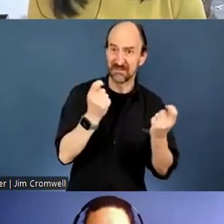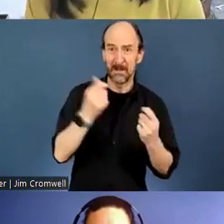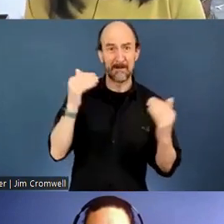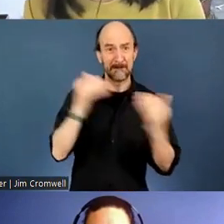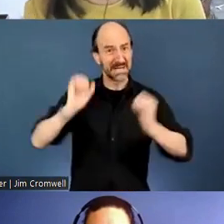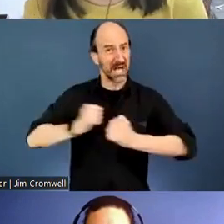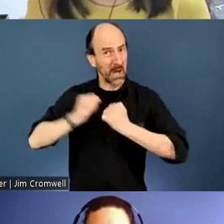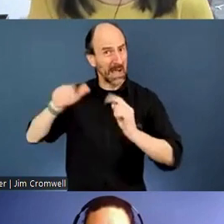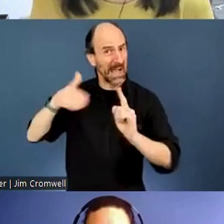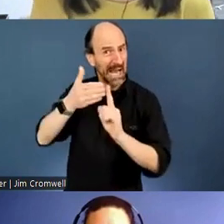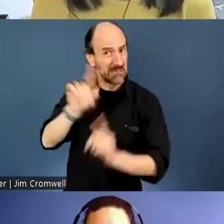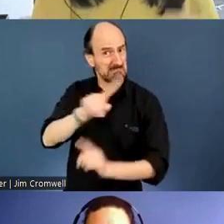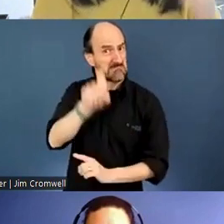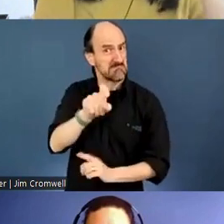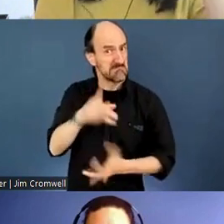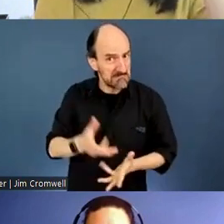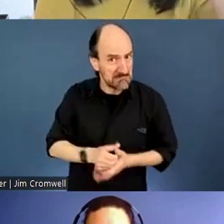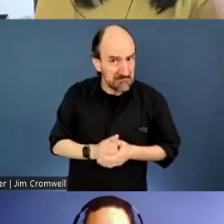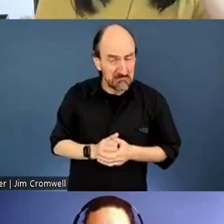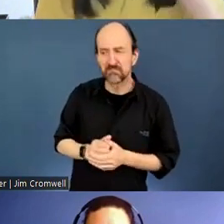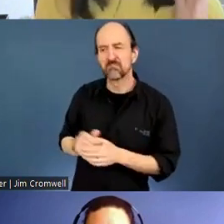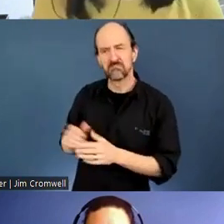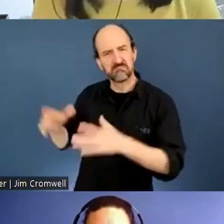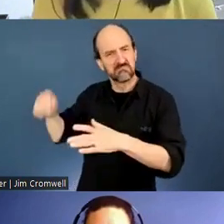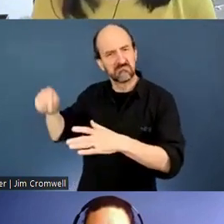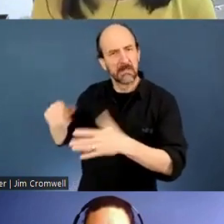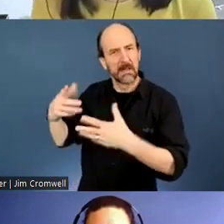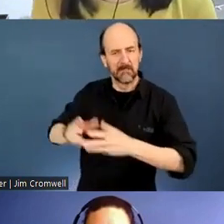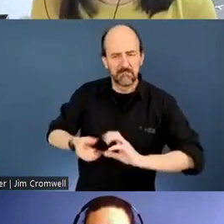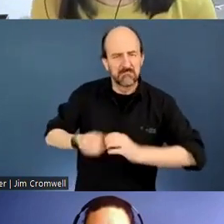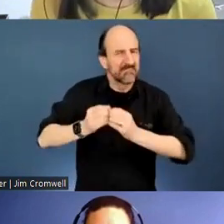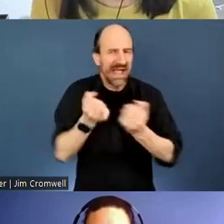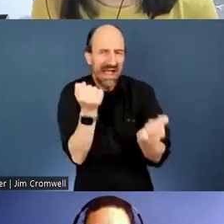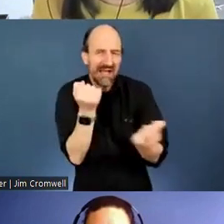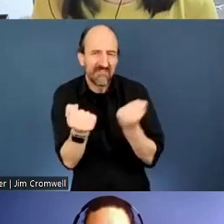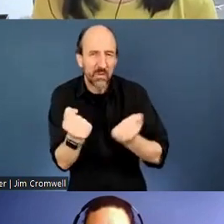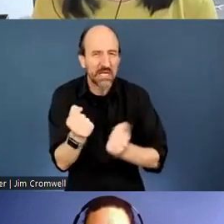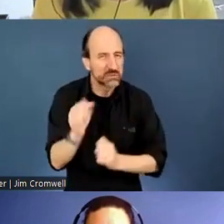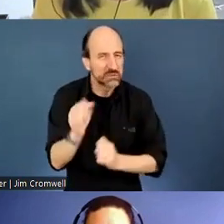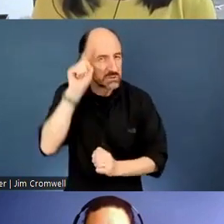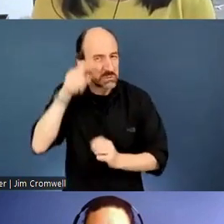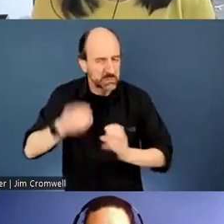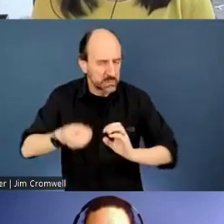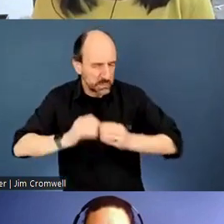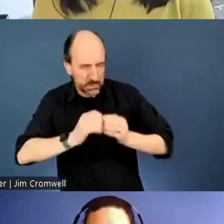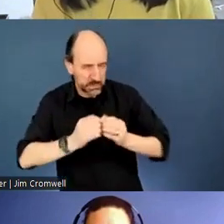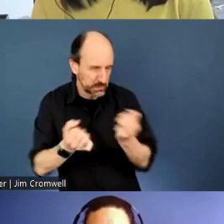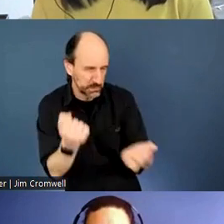Together with the practitioners, they designed the initiative